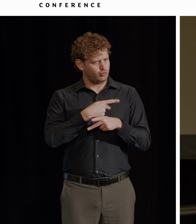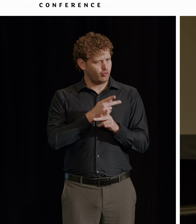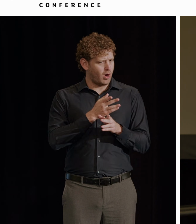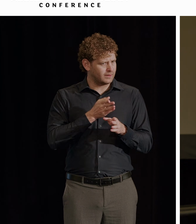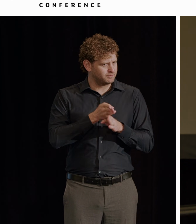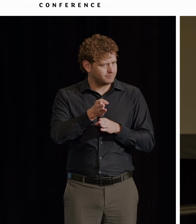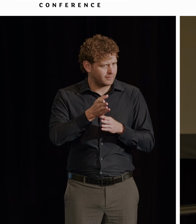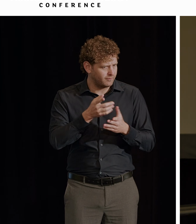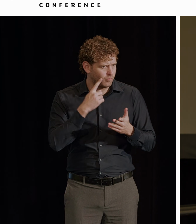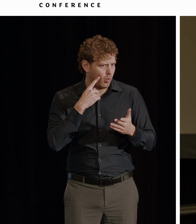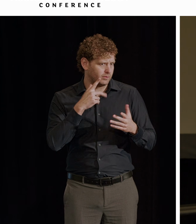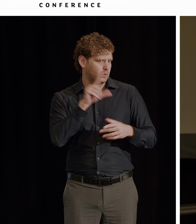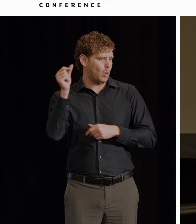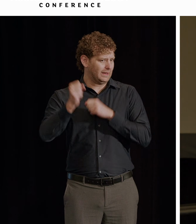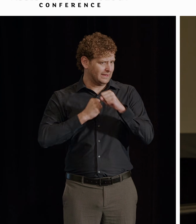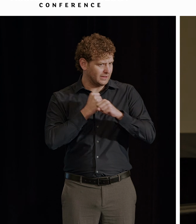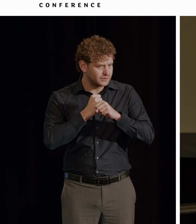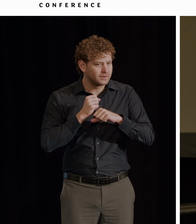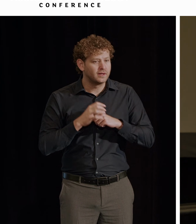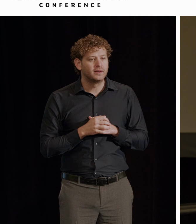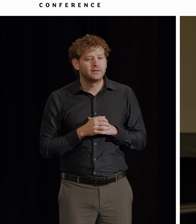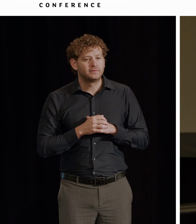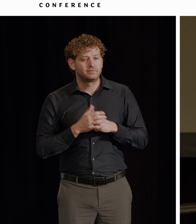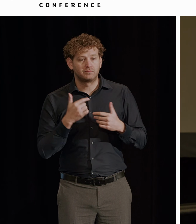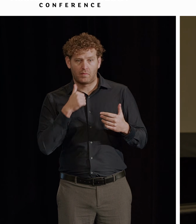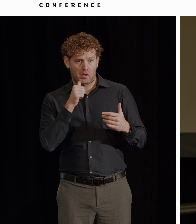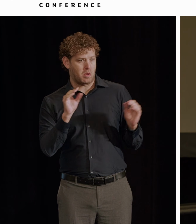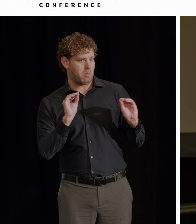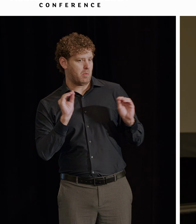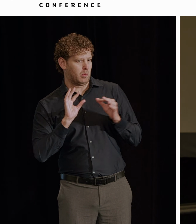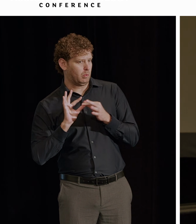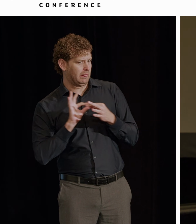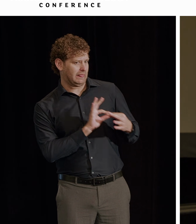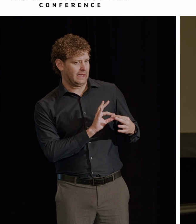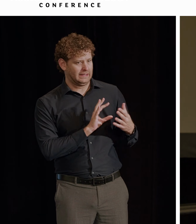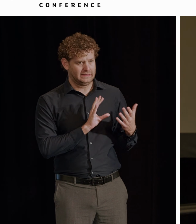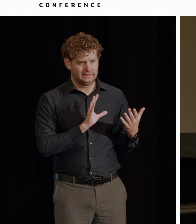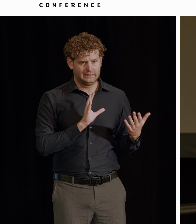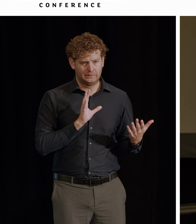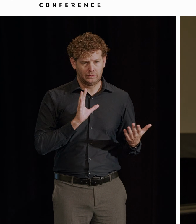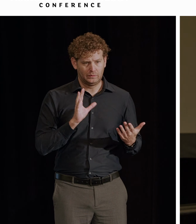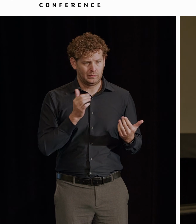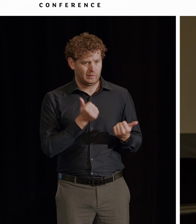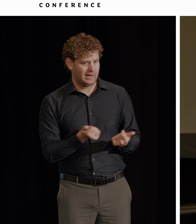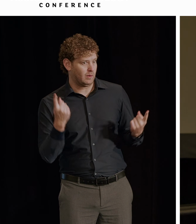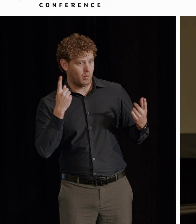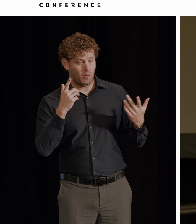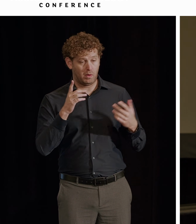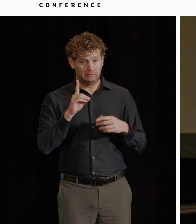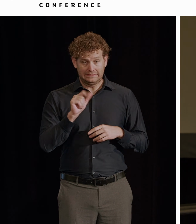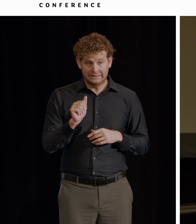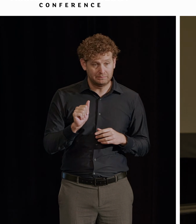not related to or previously had any close ties with anyone that was living with a disability.